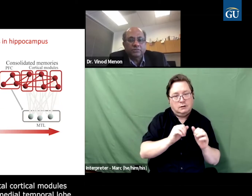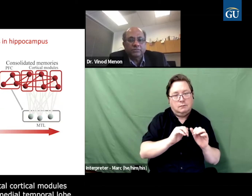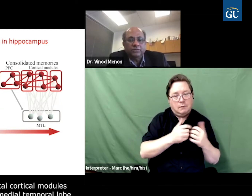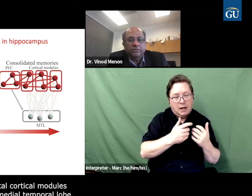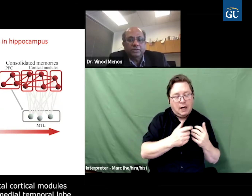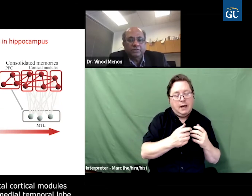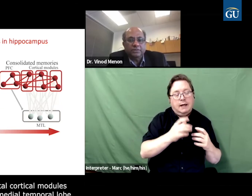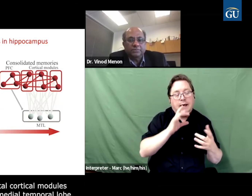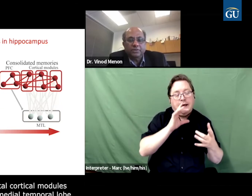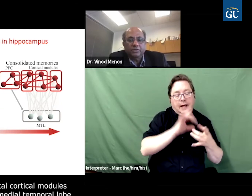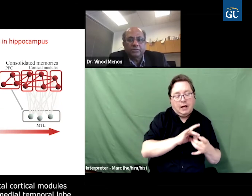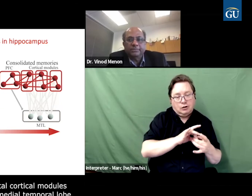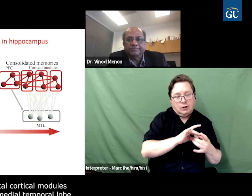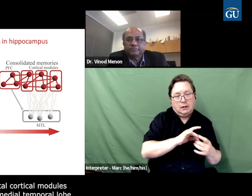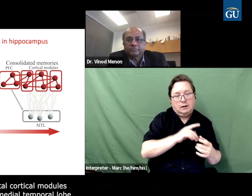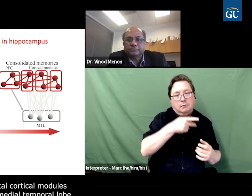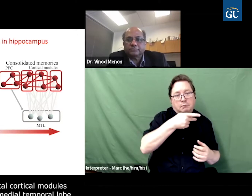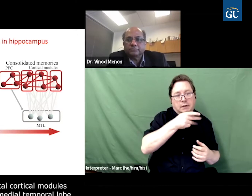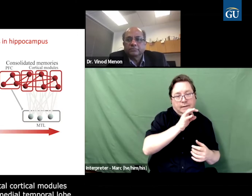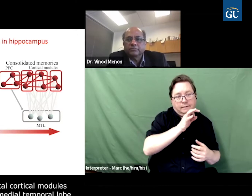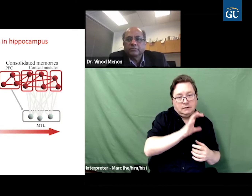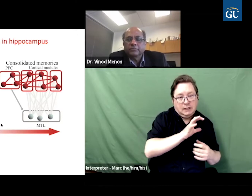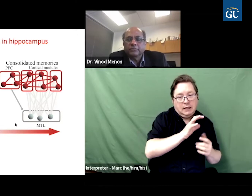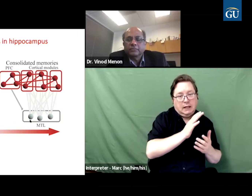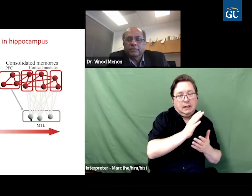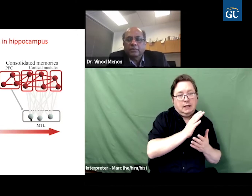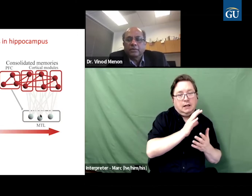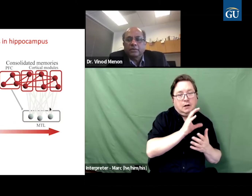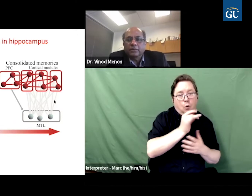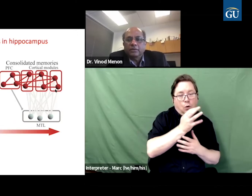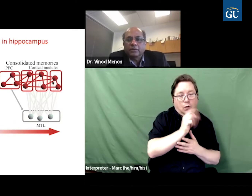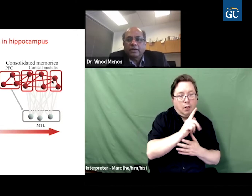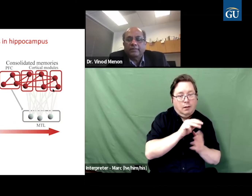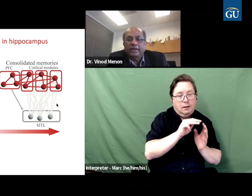cortical modules with the medial temporal lobe